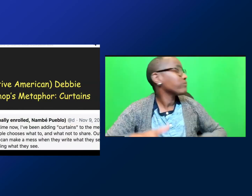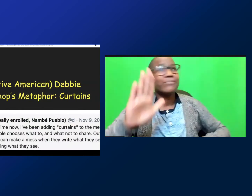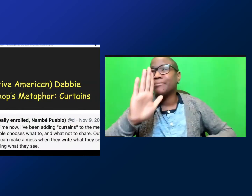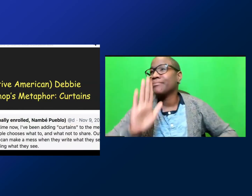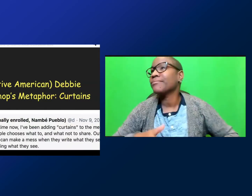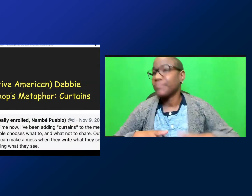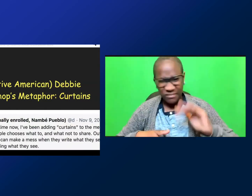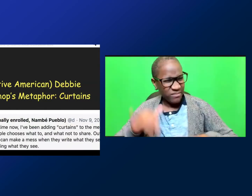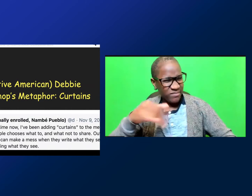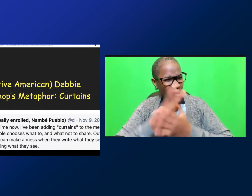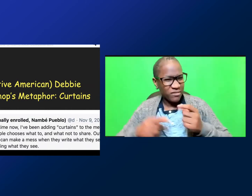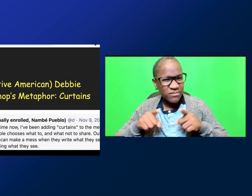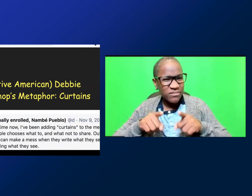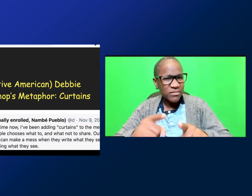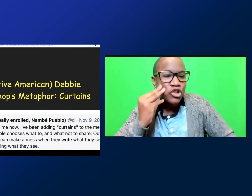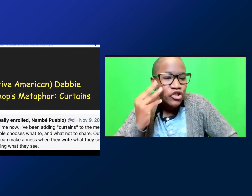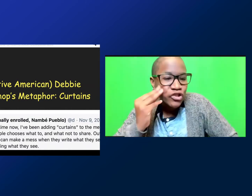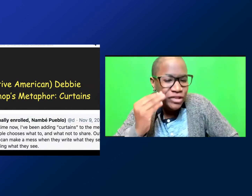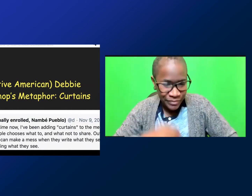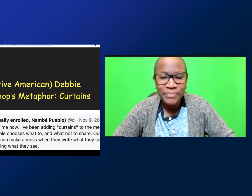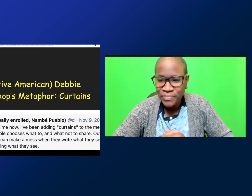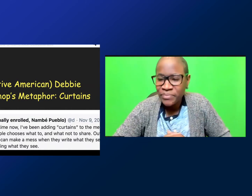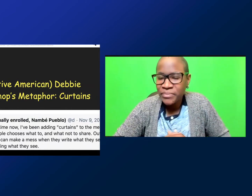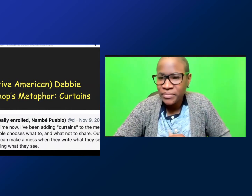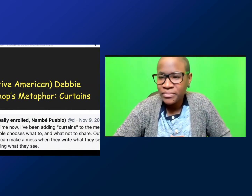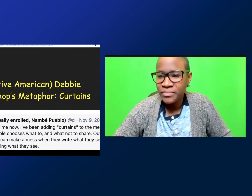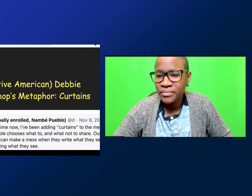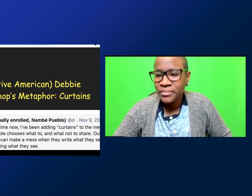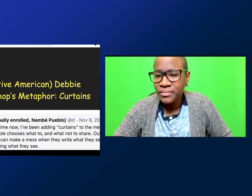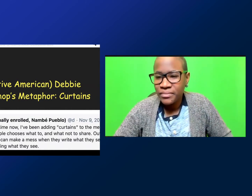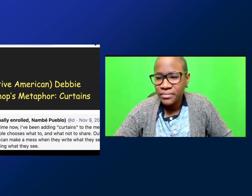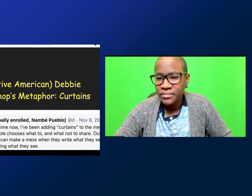group will go out into the world together you know in a metaphorical way and because they have